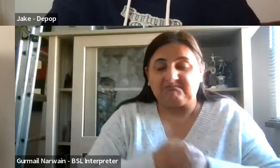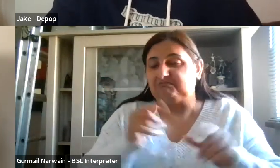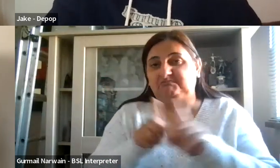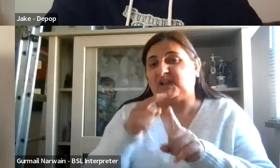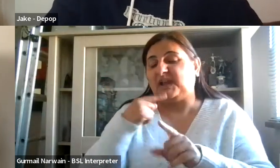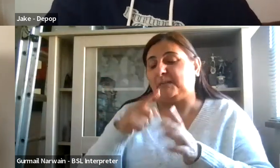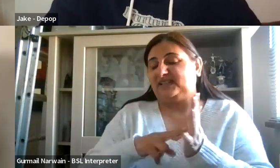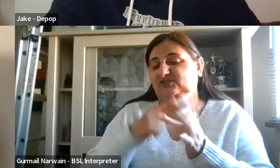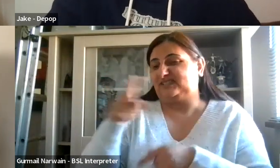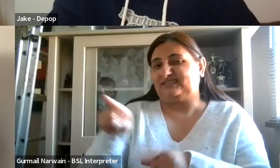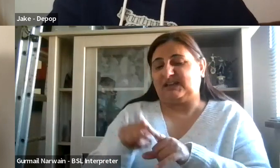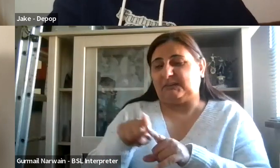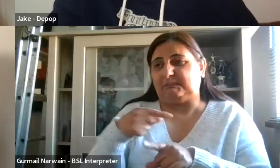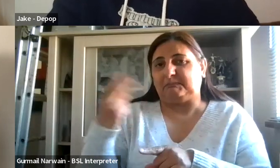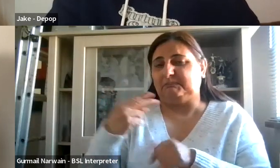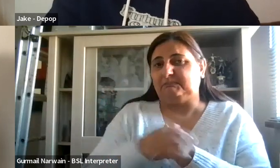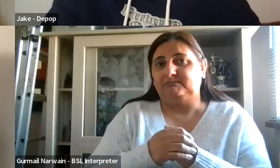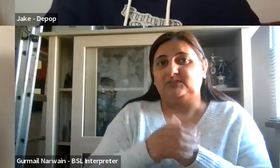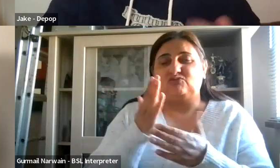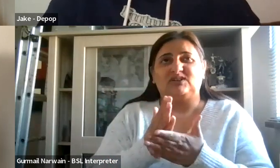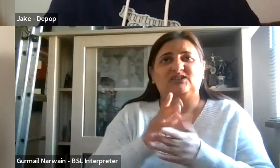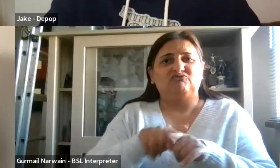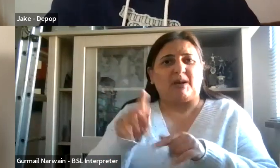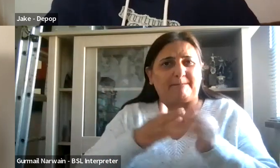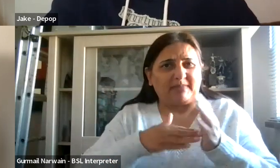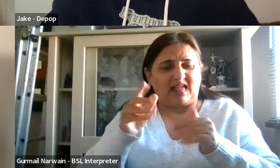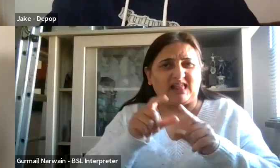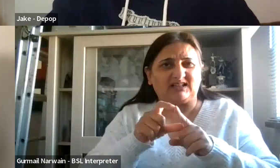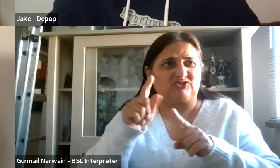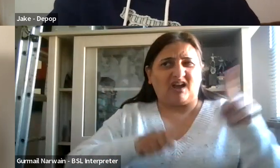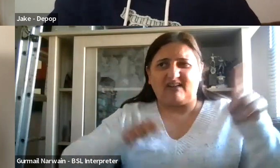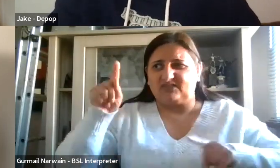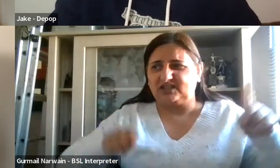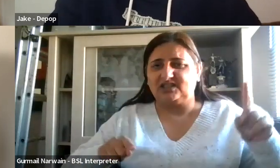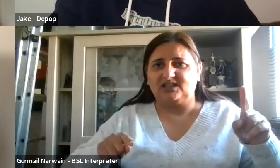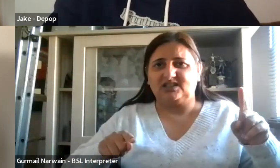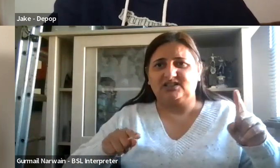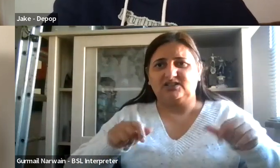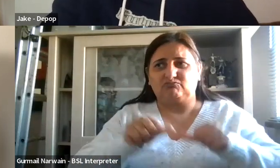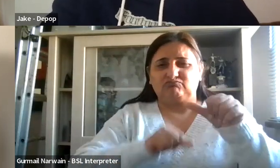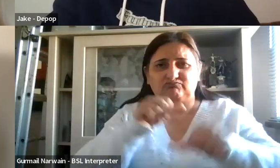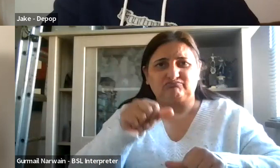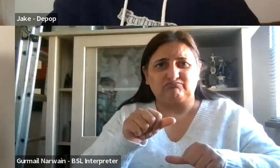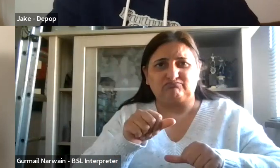A. Just to echo what Natasha said, we are trying to build a diverse Really, you know, we're really trying to build a really diverse, progressive fashion cause